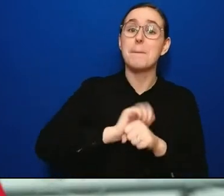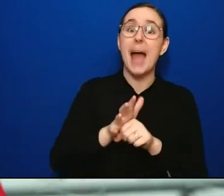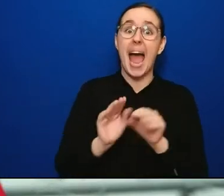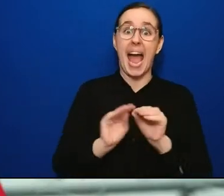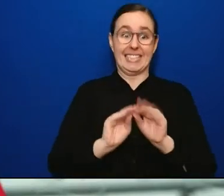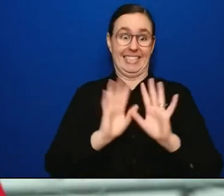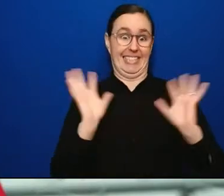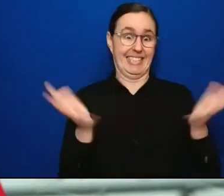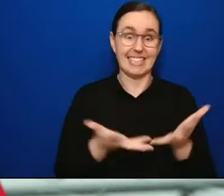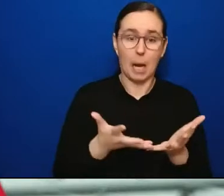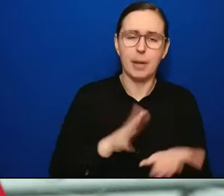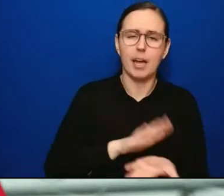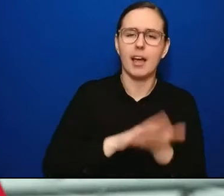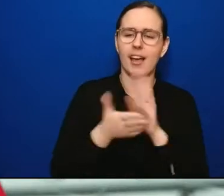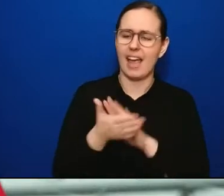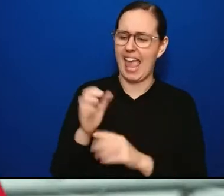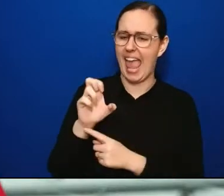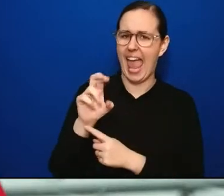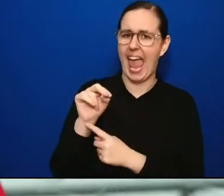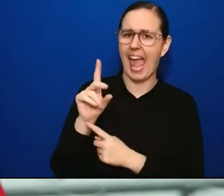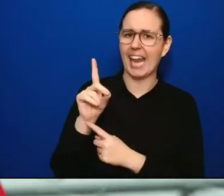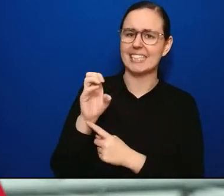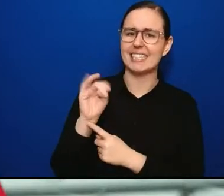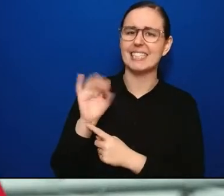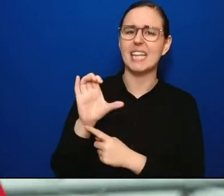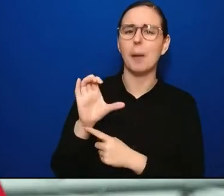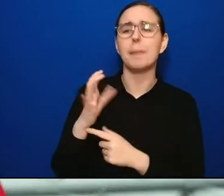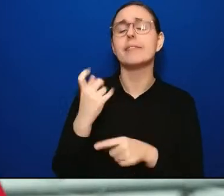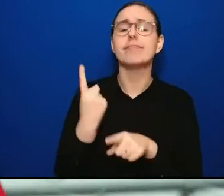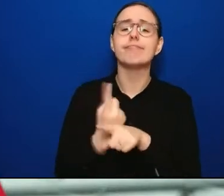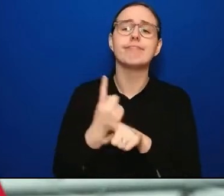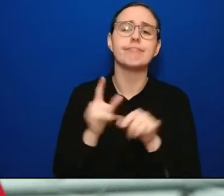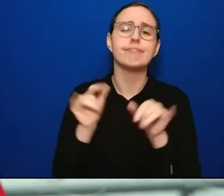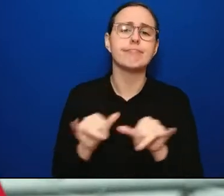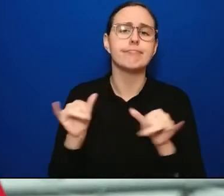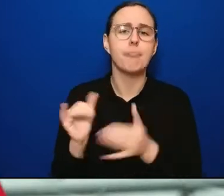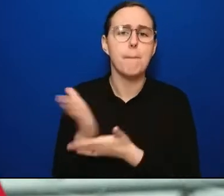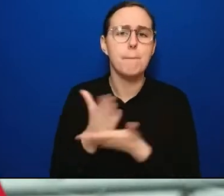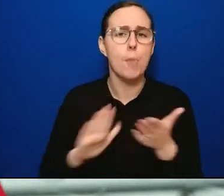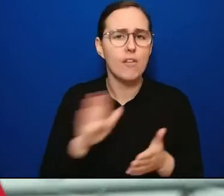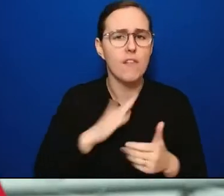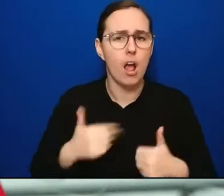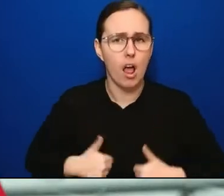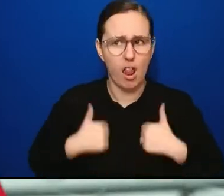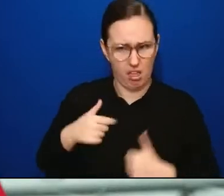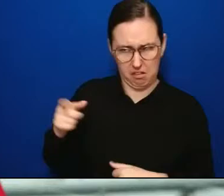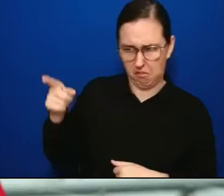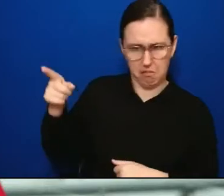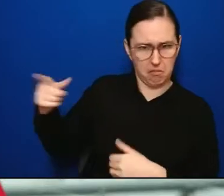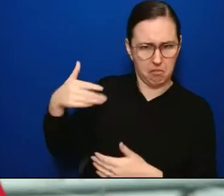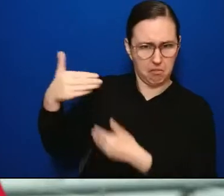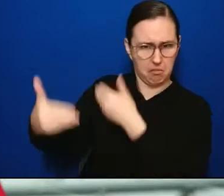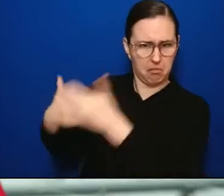Columbians outlier, You know how long do you see this transition? Where undergoing right now? The